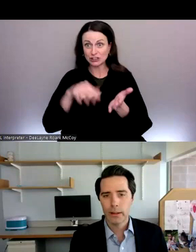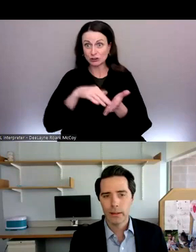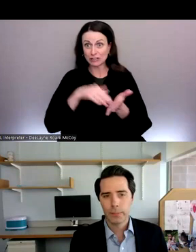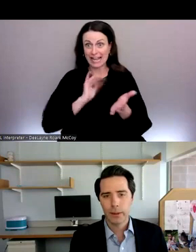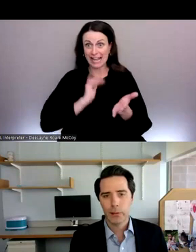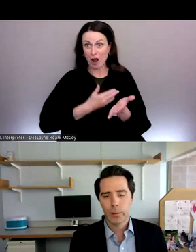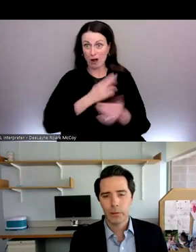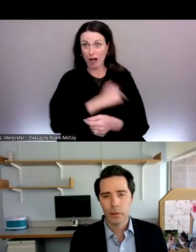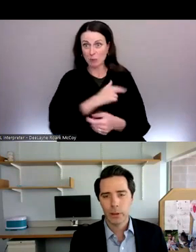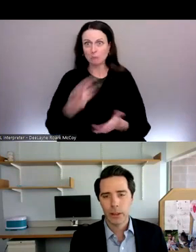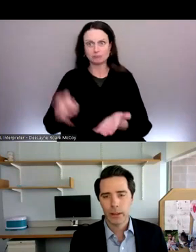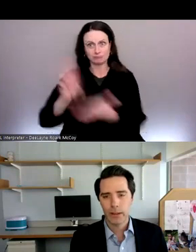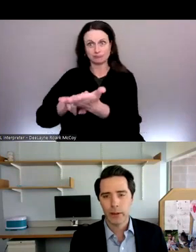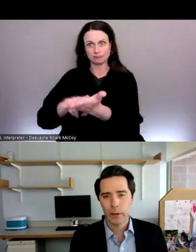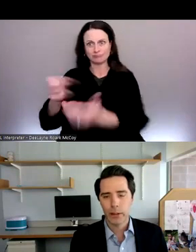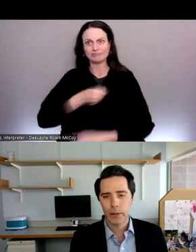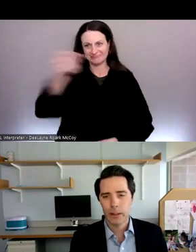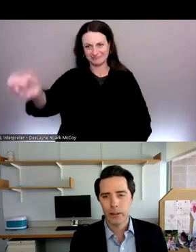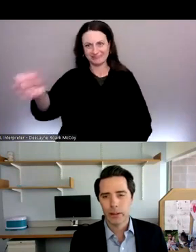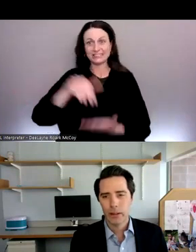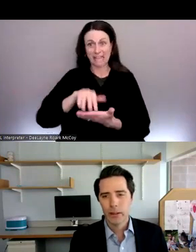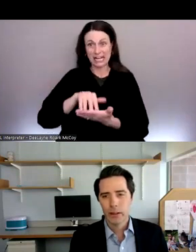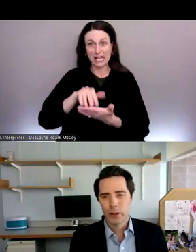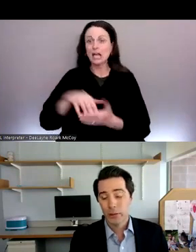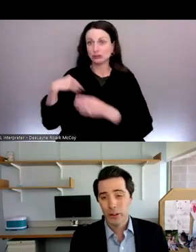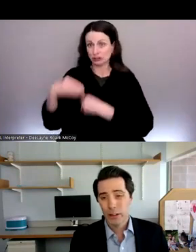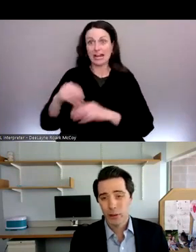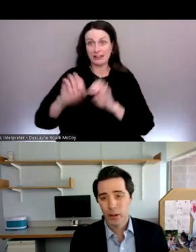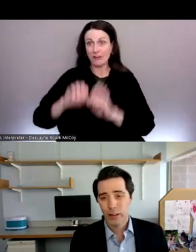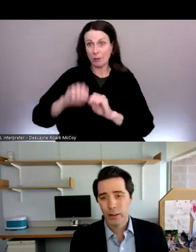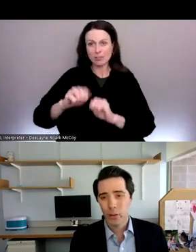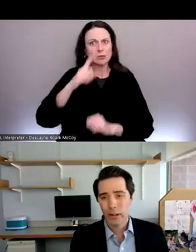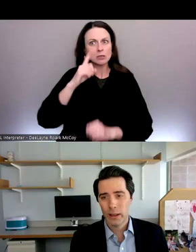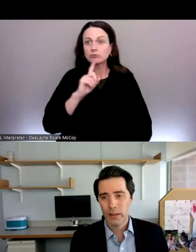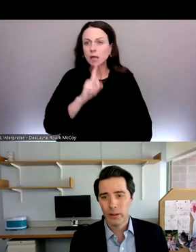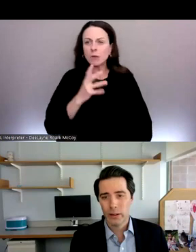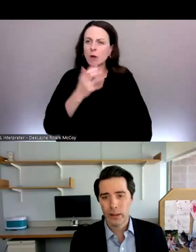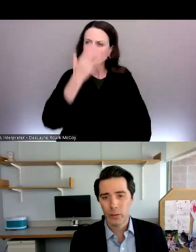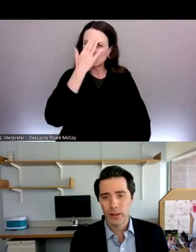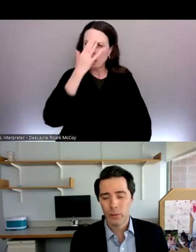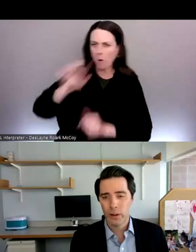this and we performed genetic evaluation because she really just wanted to know